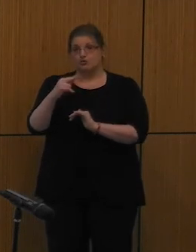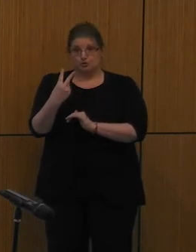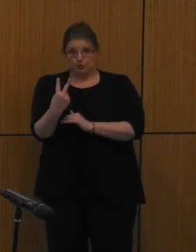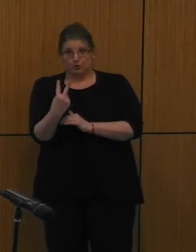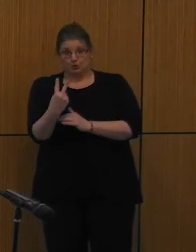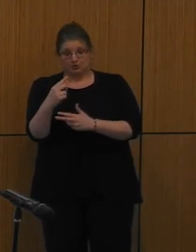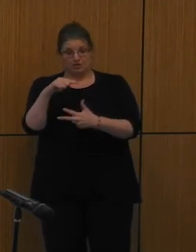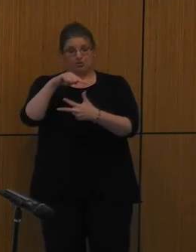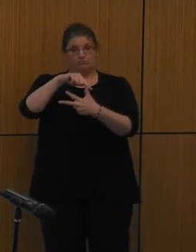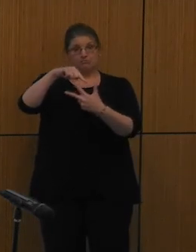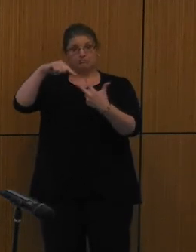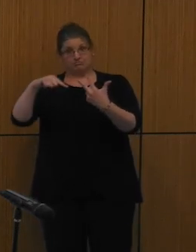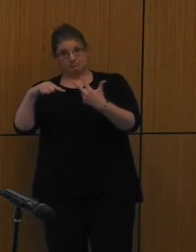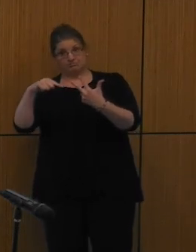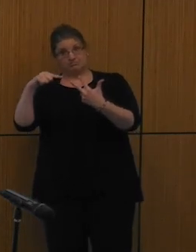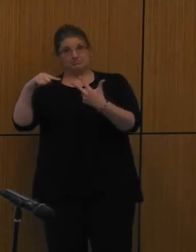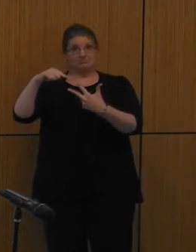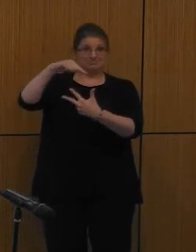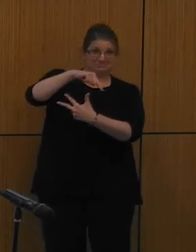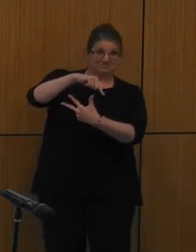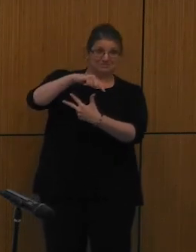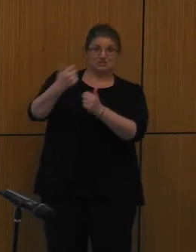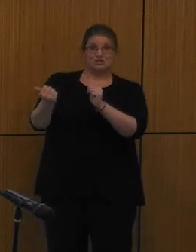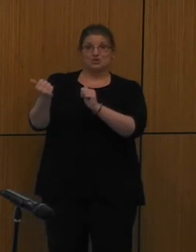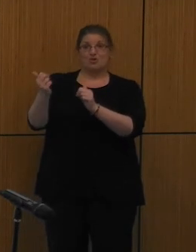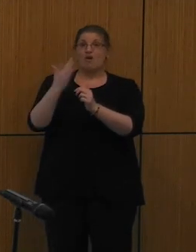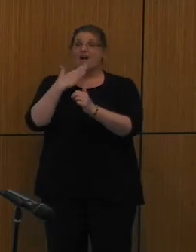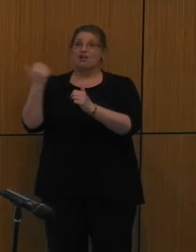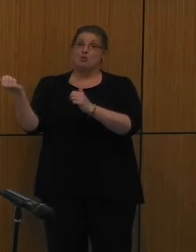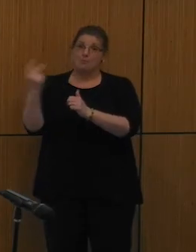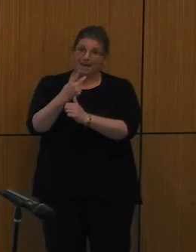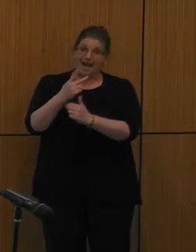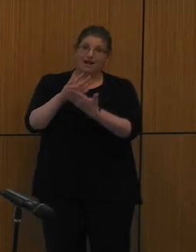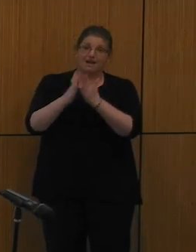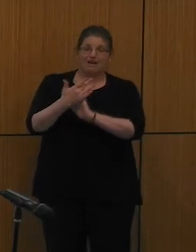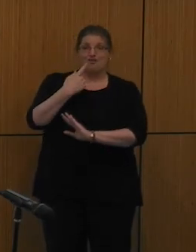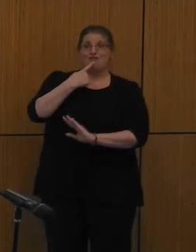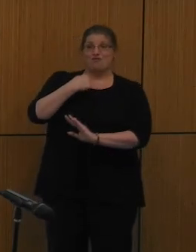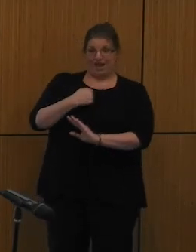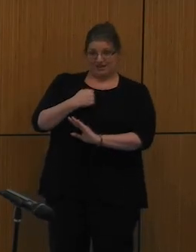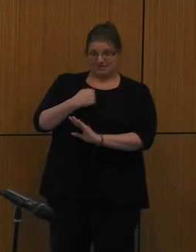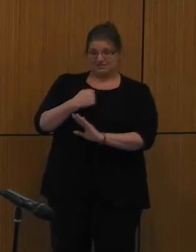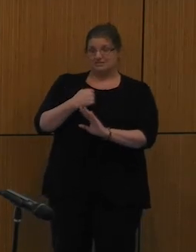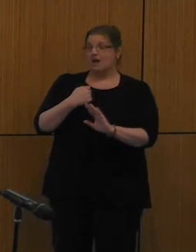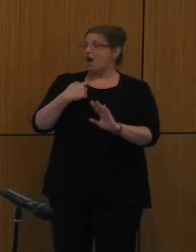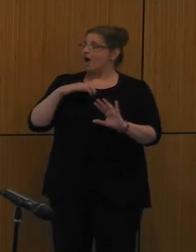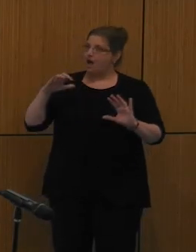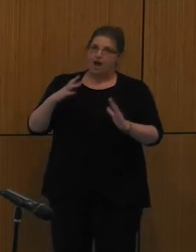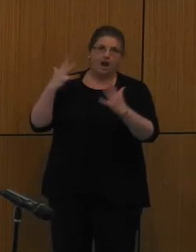solution red again. And so I did a lot of research with Harold Hastings